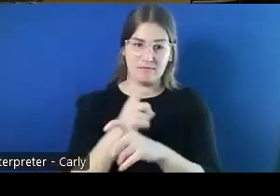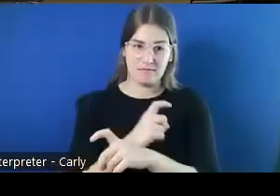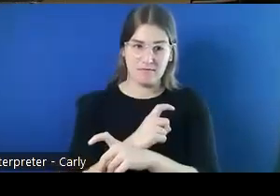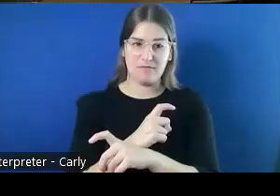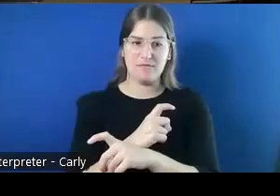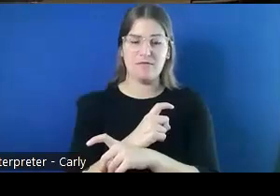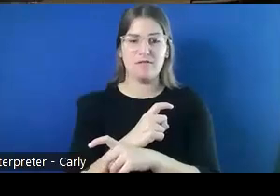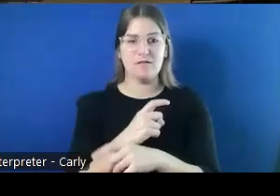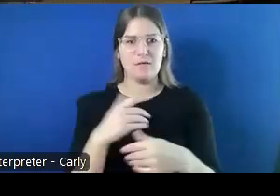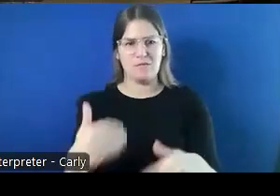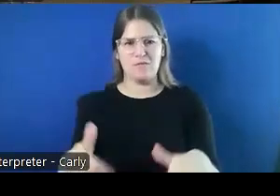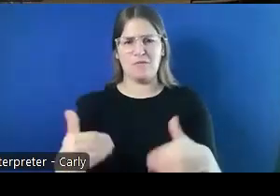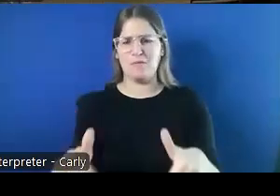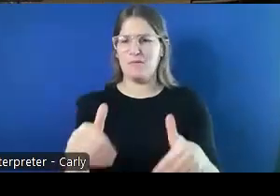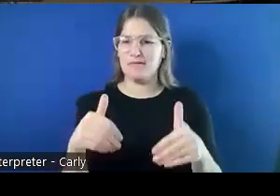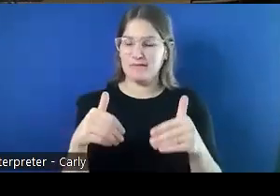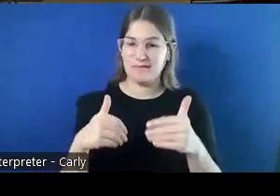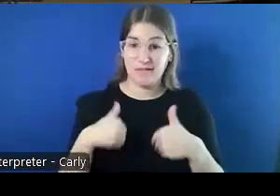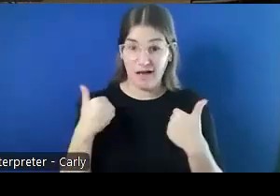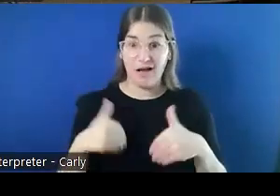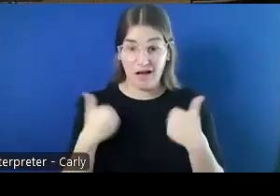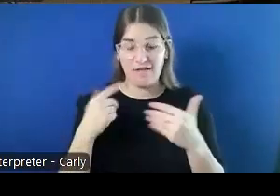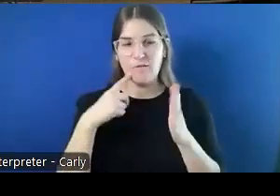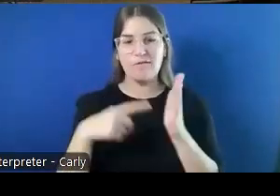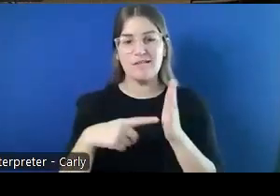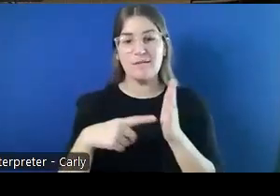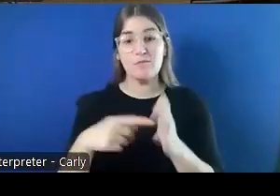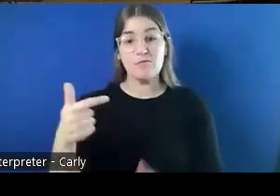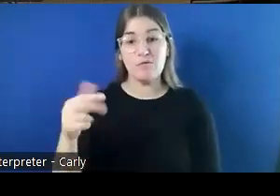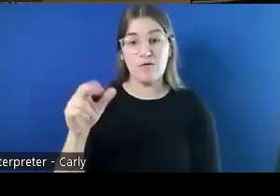young adults I think you know grandchildren and they're not they're not quite as common